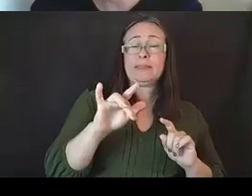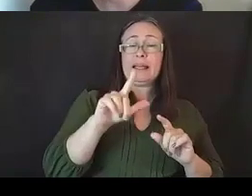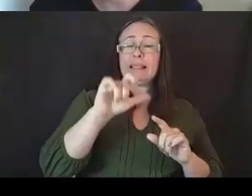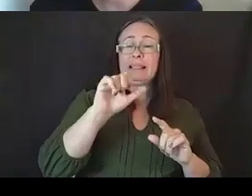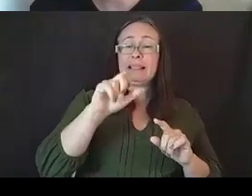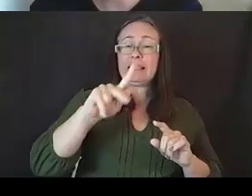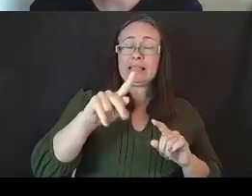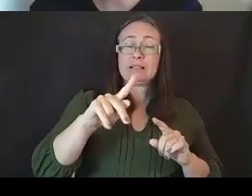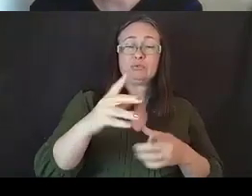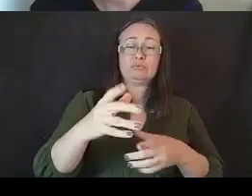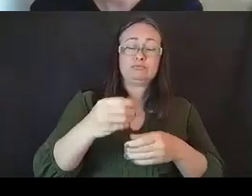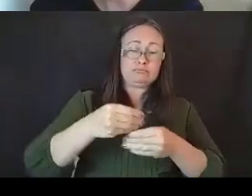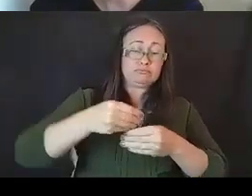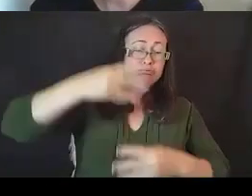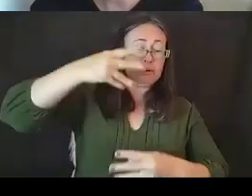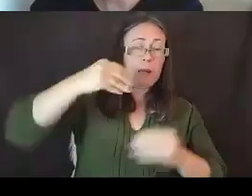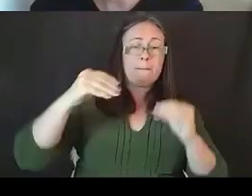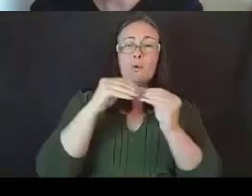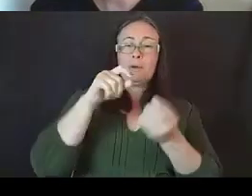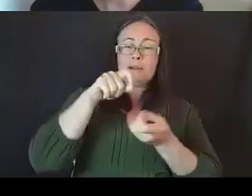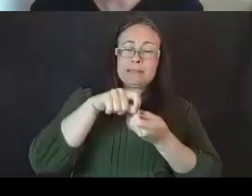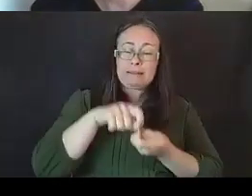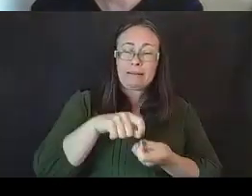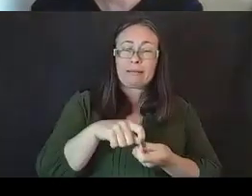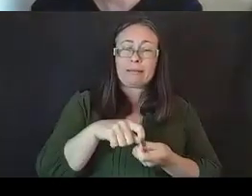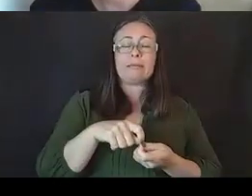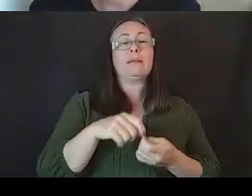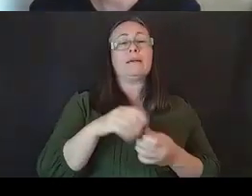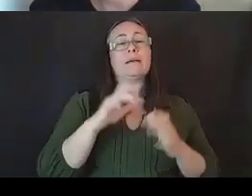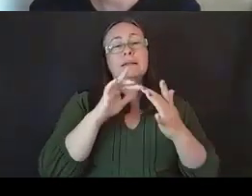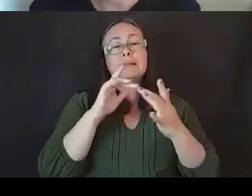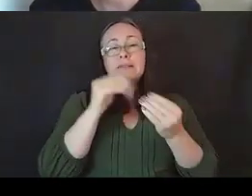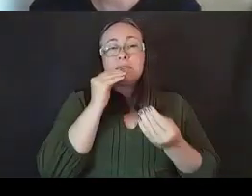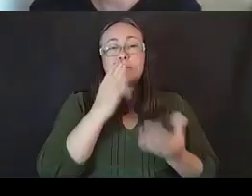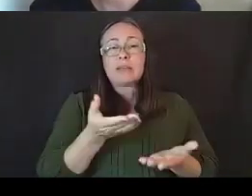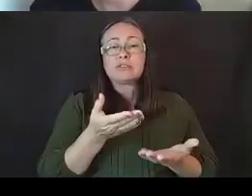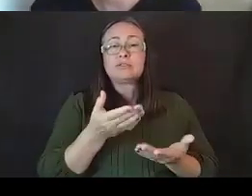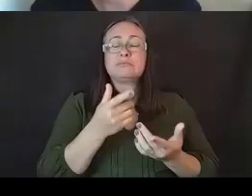such as the abstract, contact information, dates, and other administrative details.